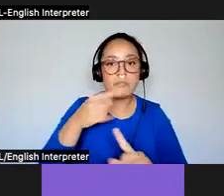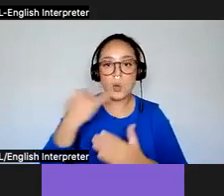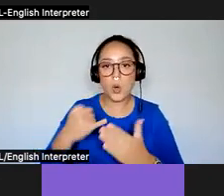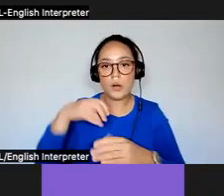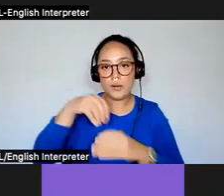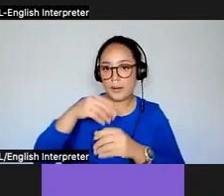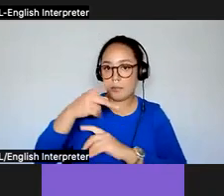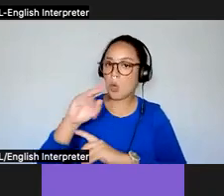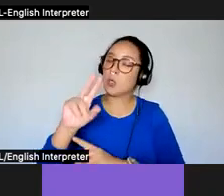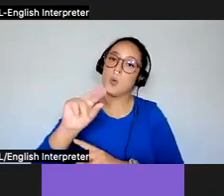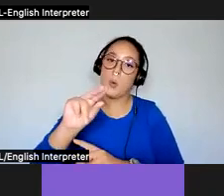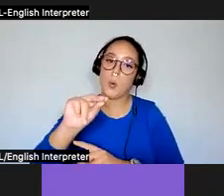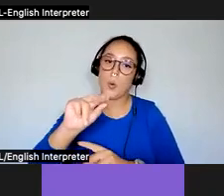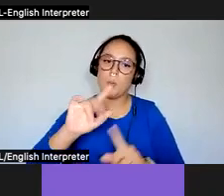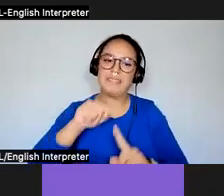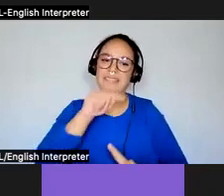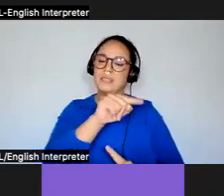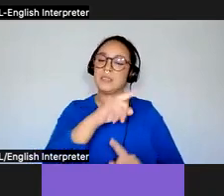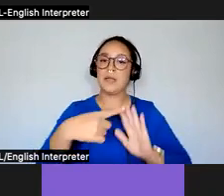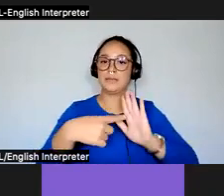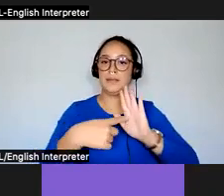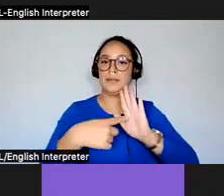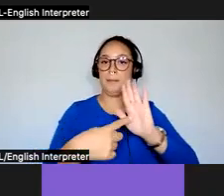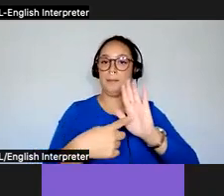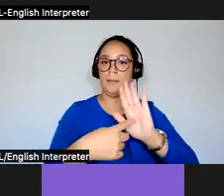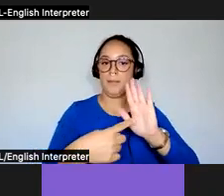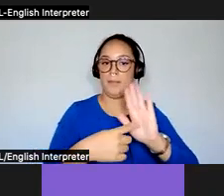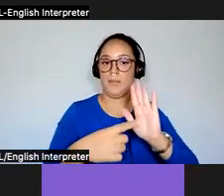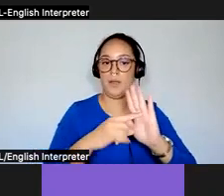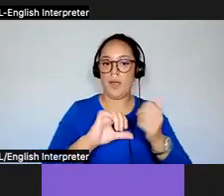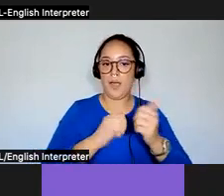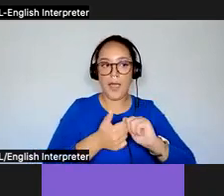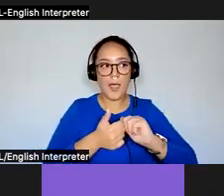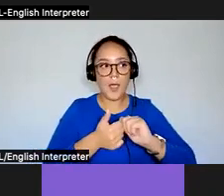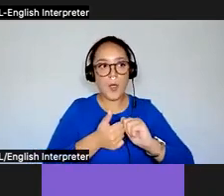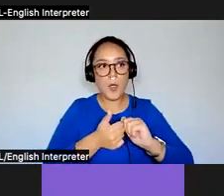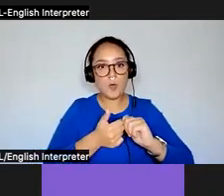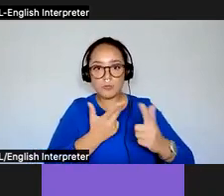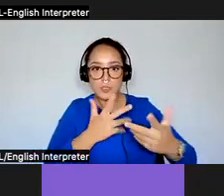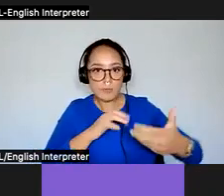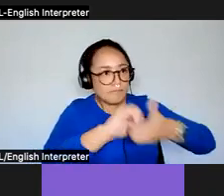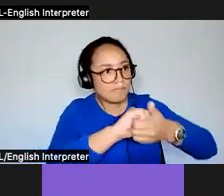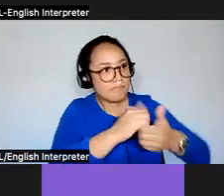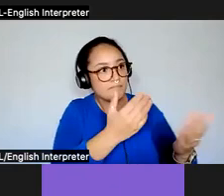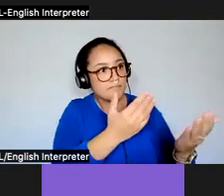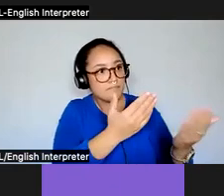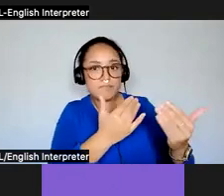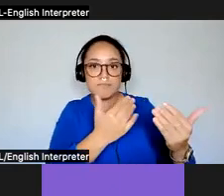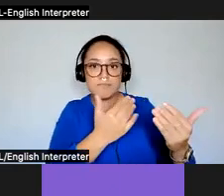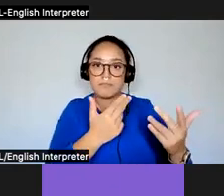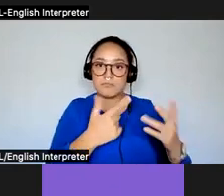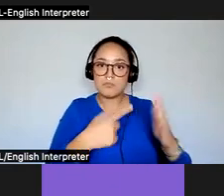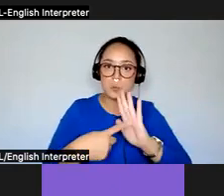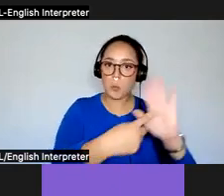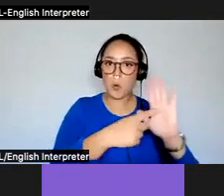But an example of how we utilize our media partners to showcase the work that we're doing.